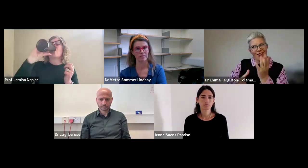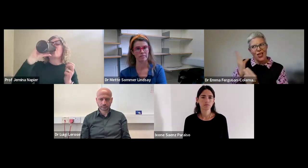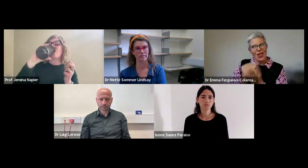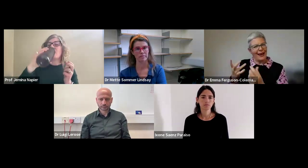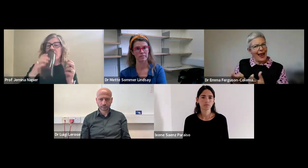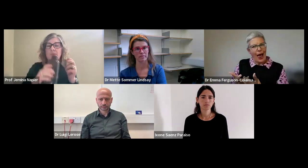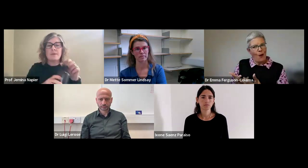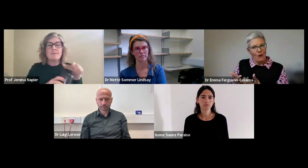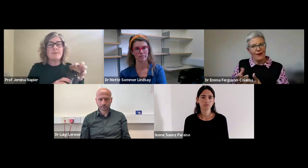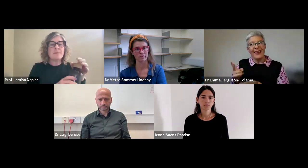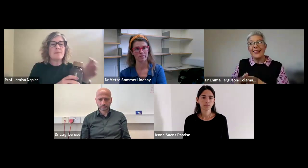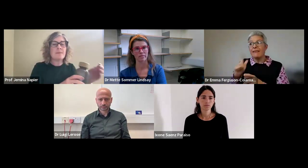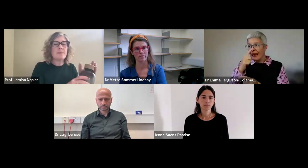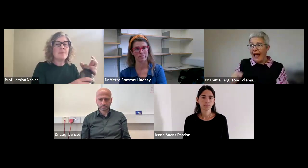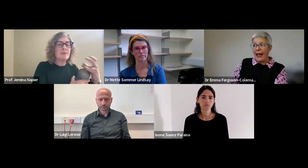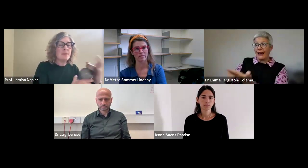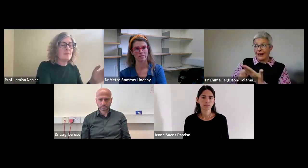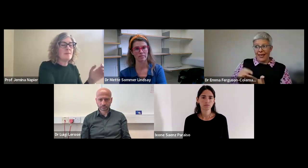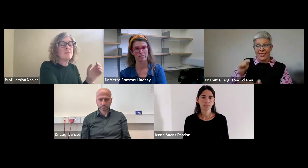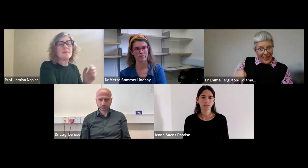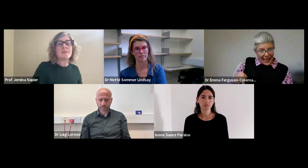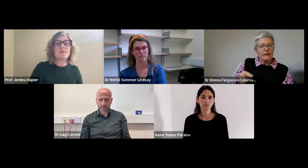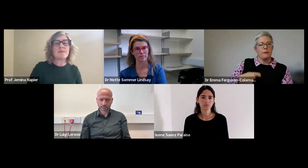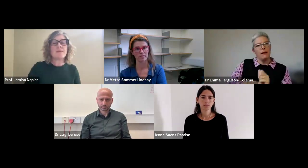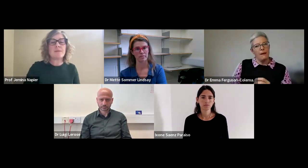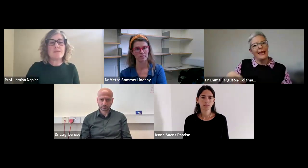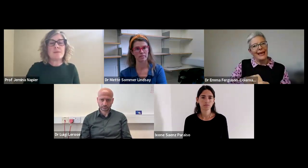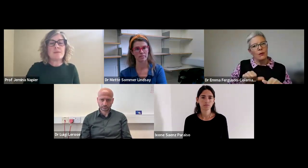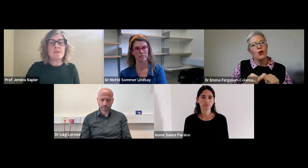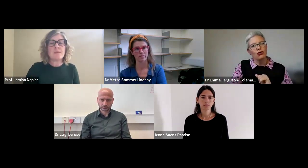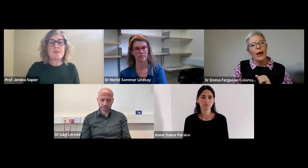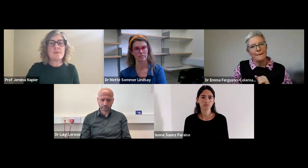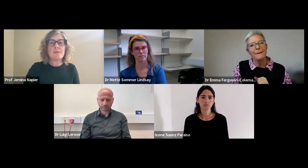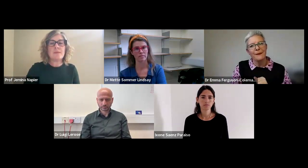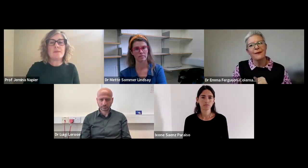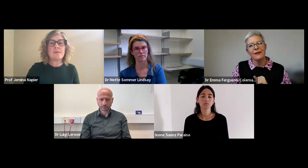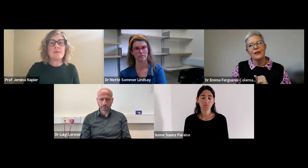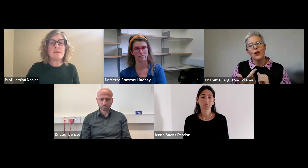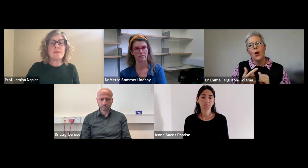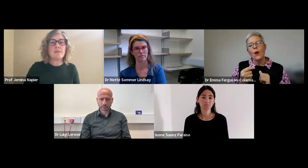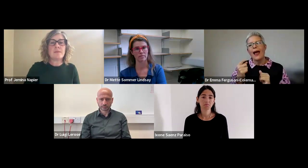of that particular field of work and how we could incorporate that life learning and enable them to